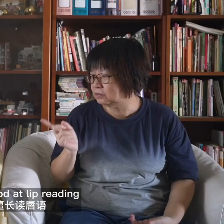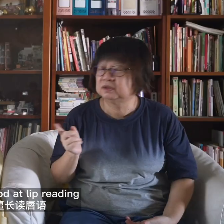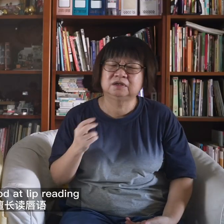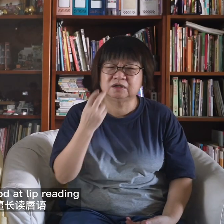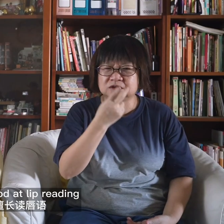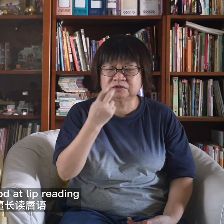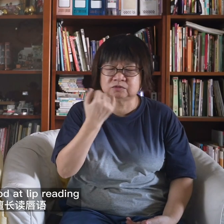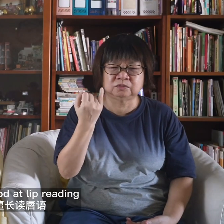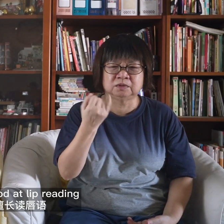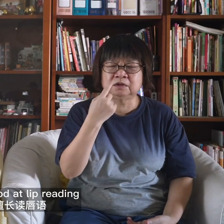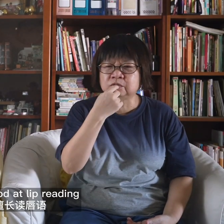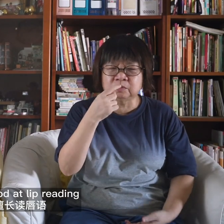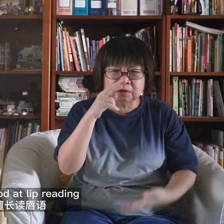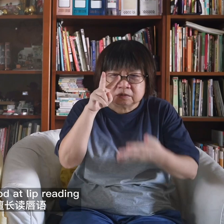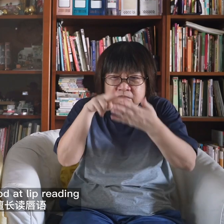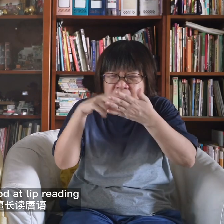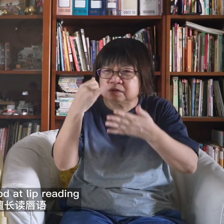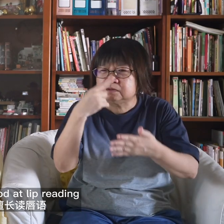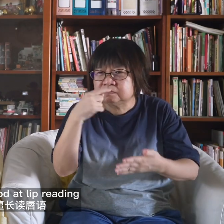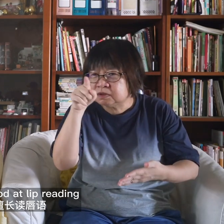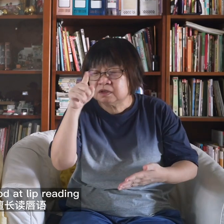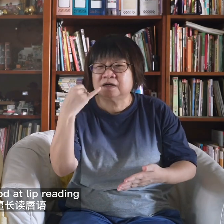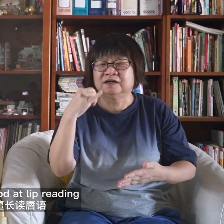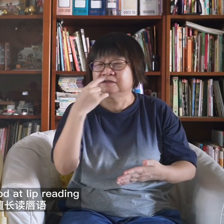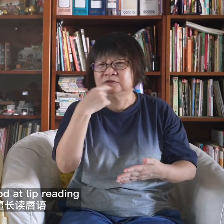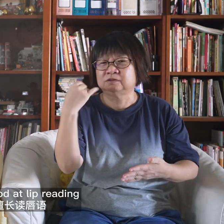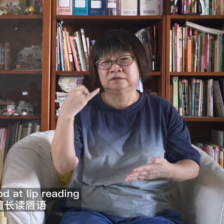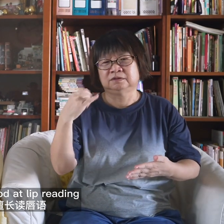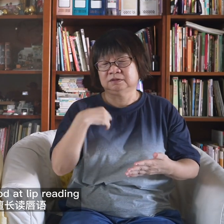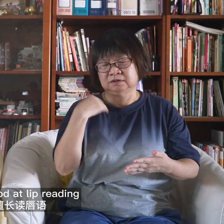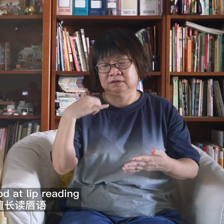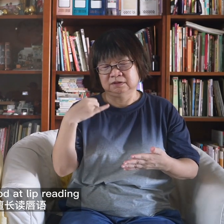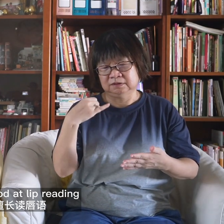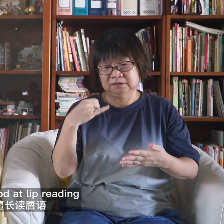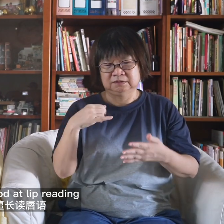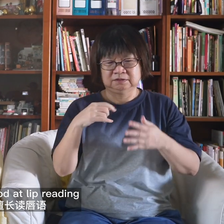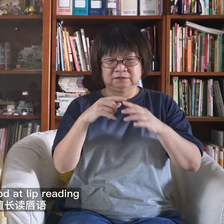I am not good at lip reading